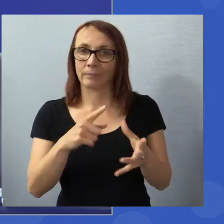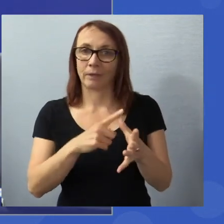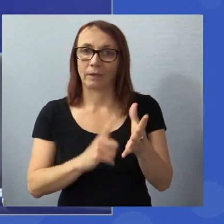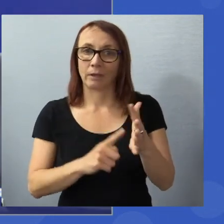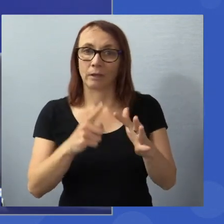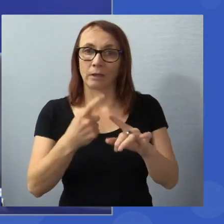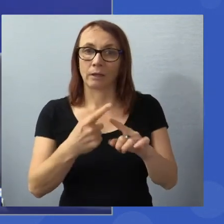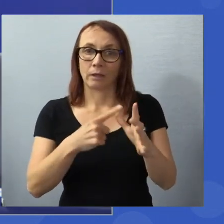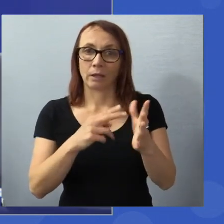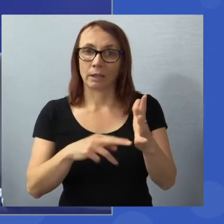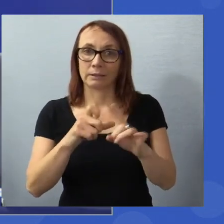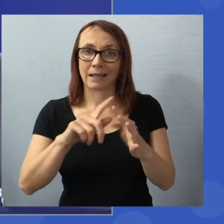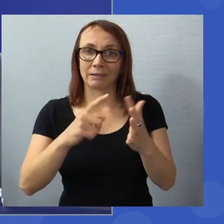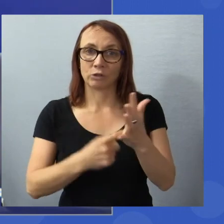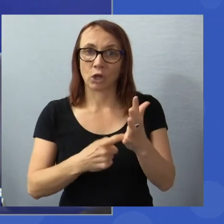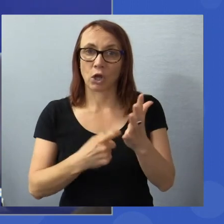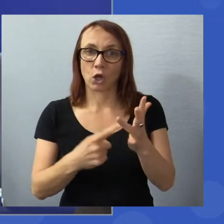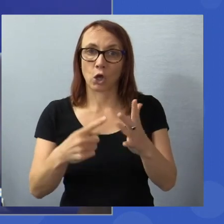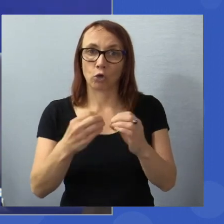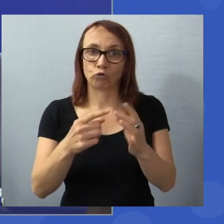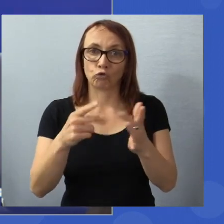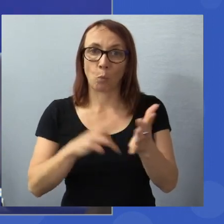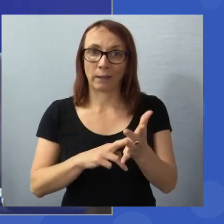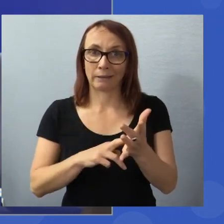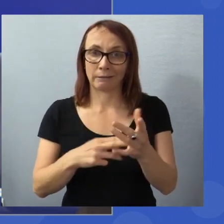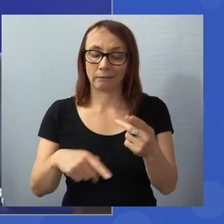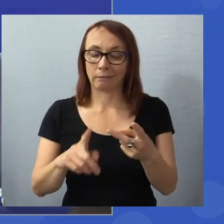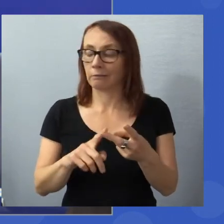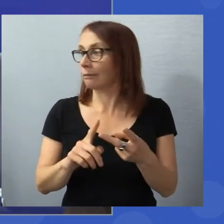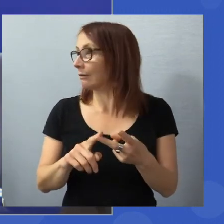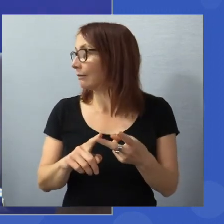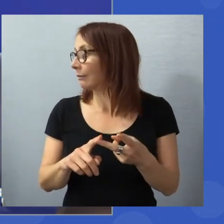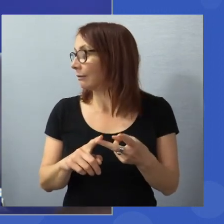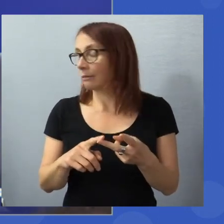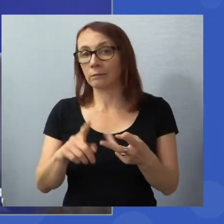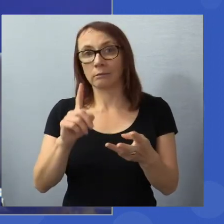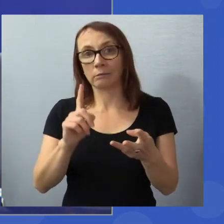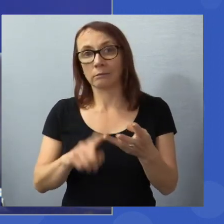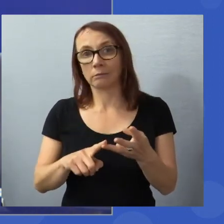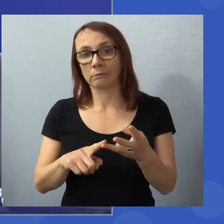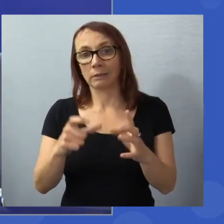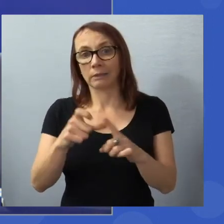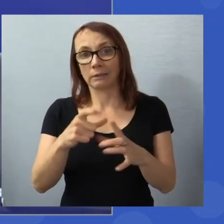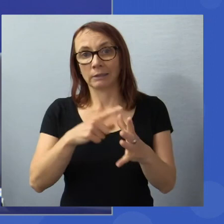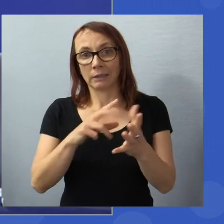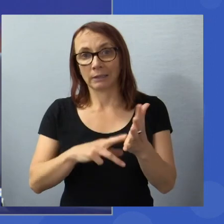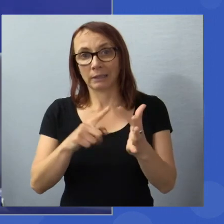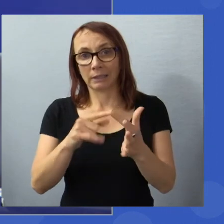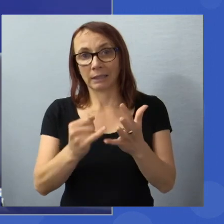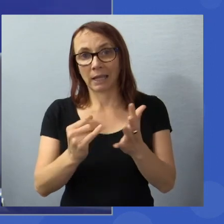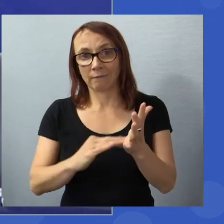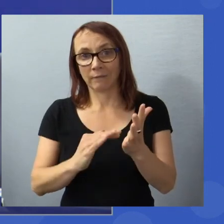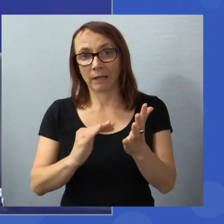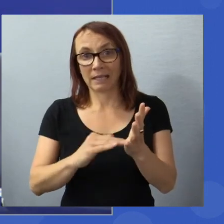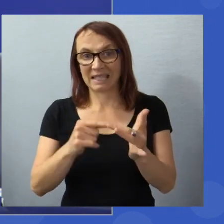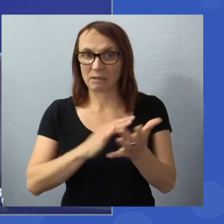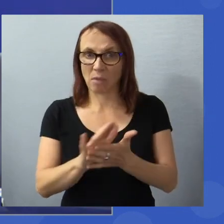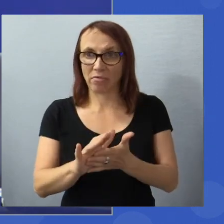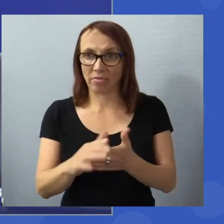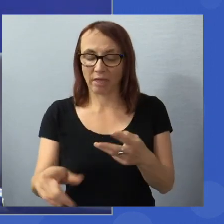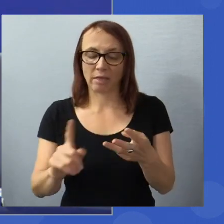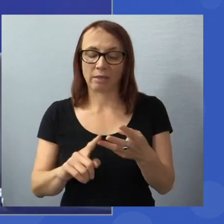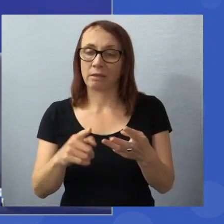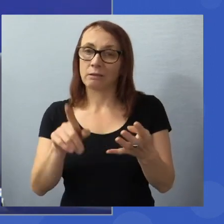Robin Alexander yeah Oh lovely Alexander at the back Dave Smith Dave here Julie